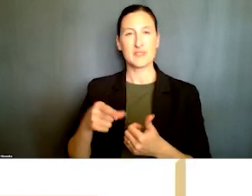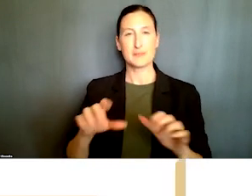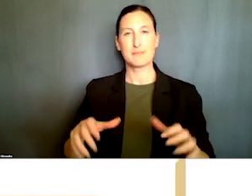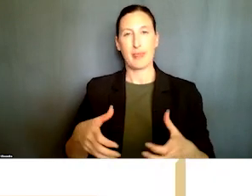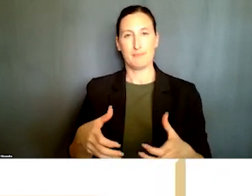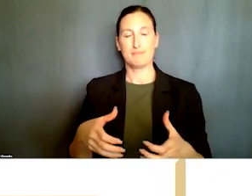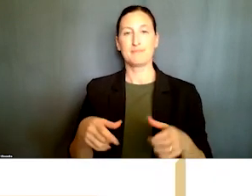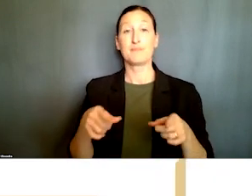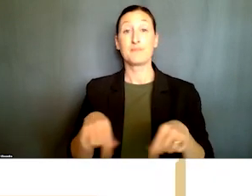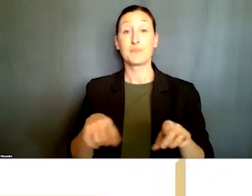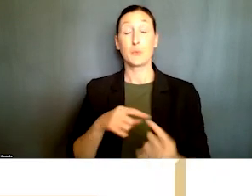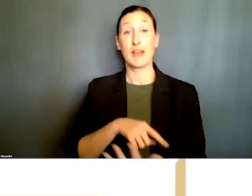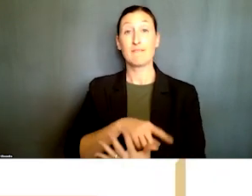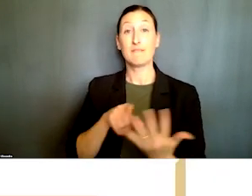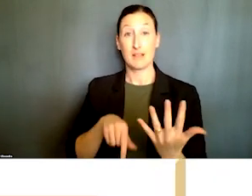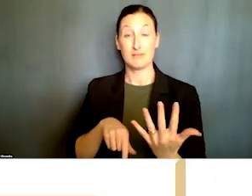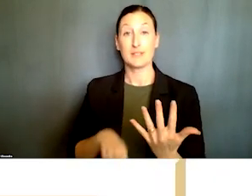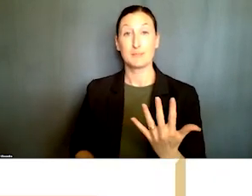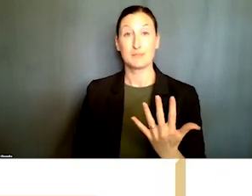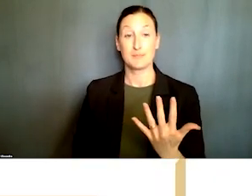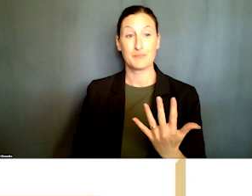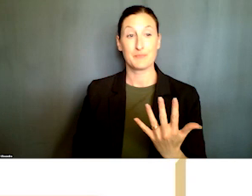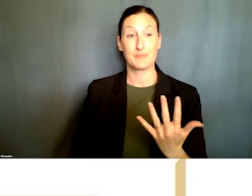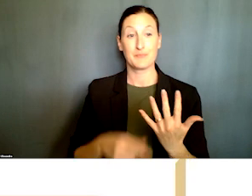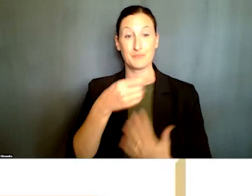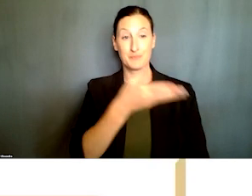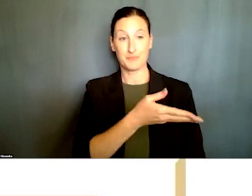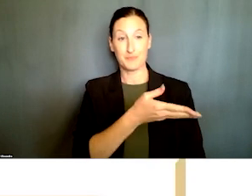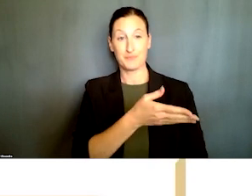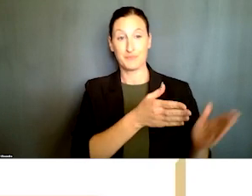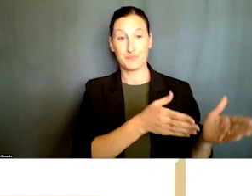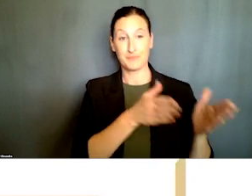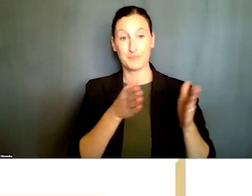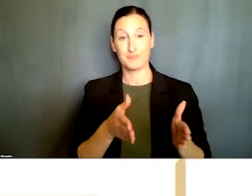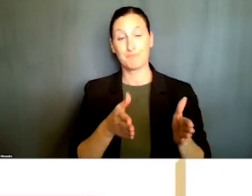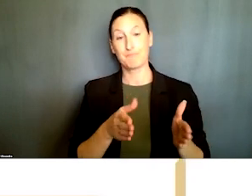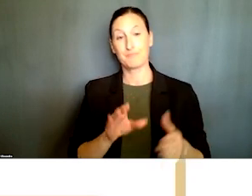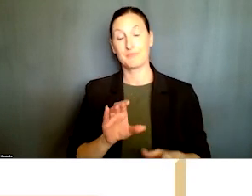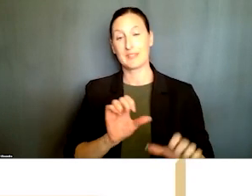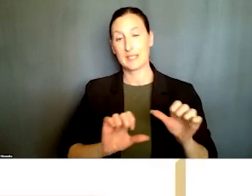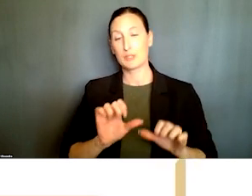MPS has five divisions there. Astronomy, Astronomical sciences, Chemistry, Materials,